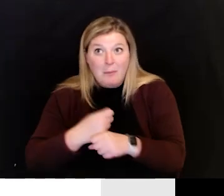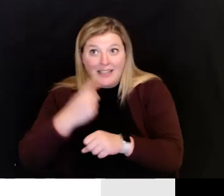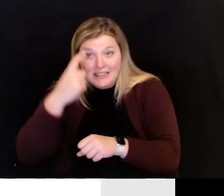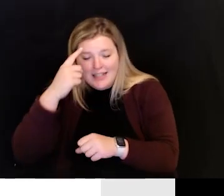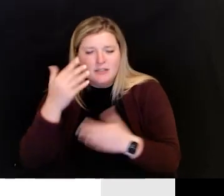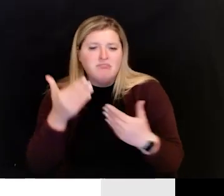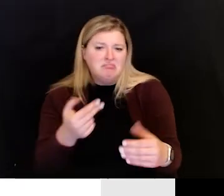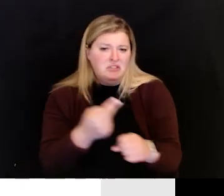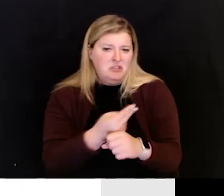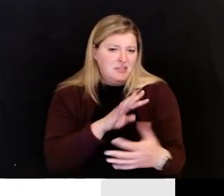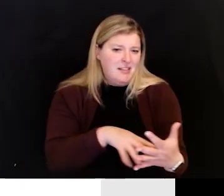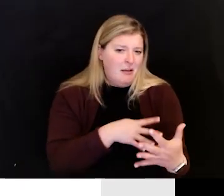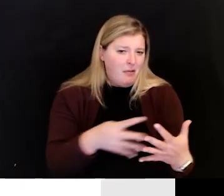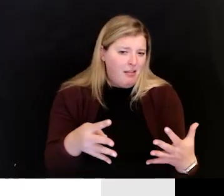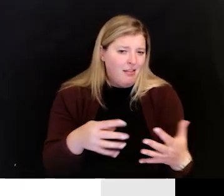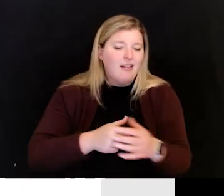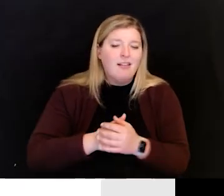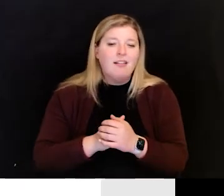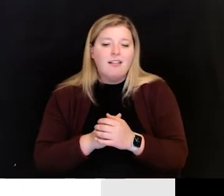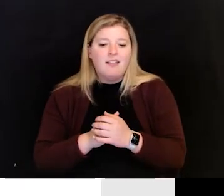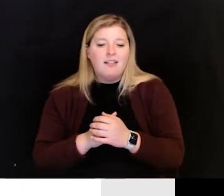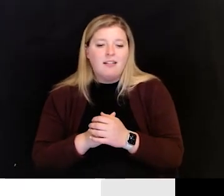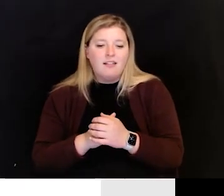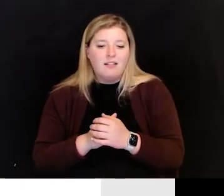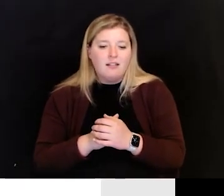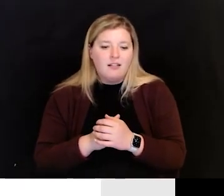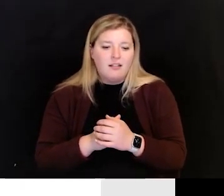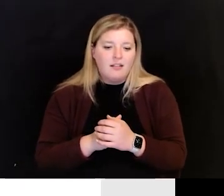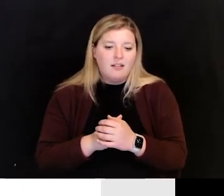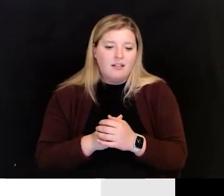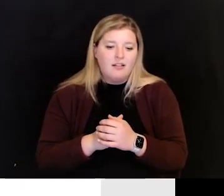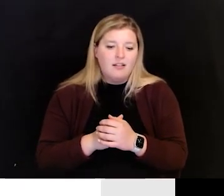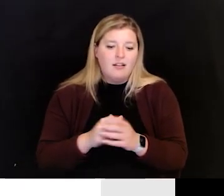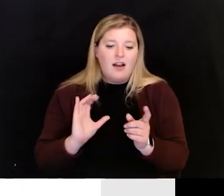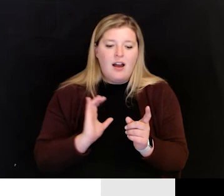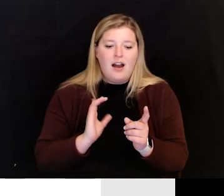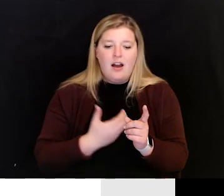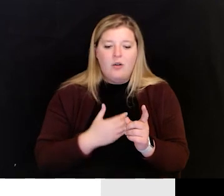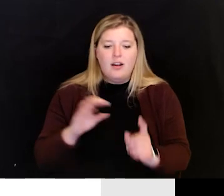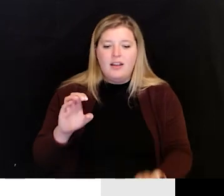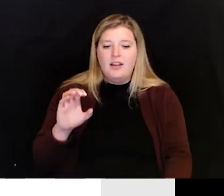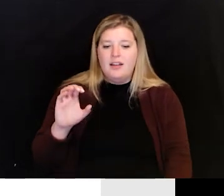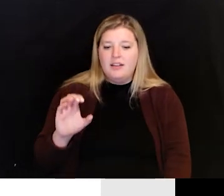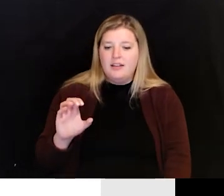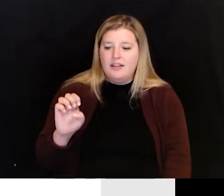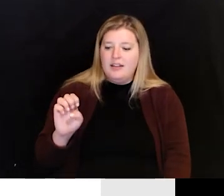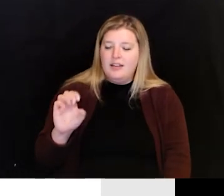Sort of our first pass at our eCRV application, Electronic Certificate of Real Estate Value,